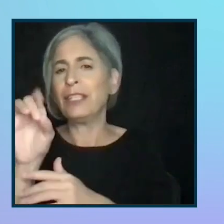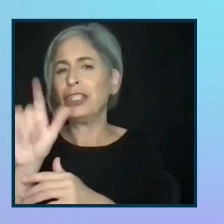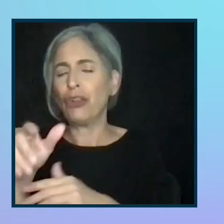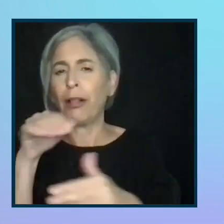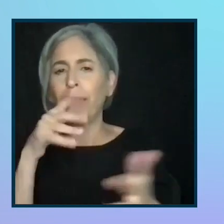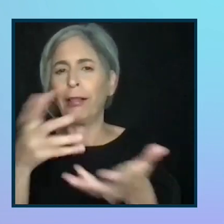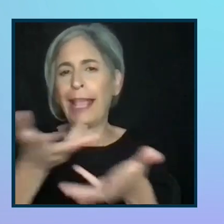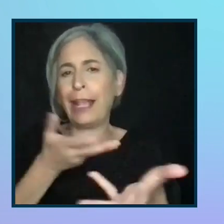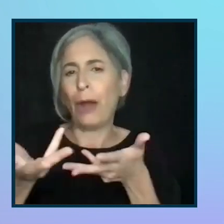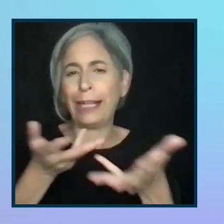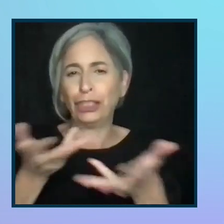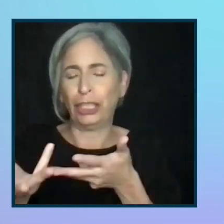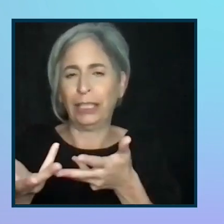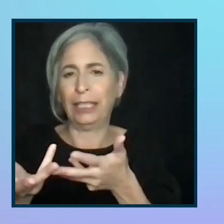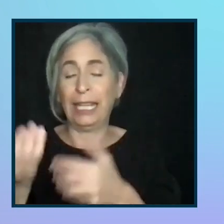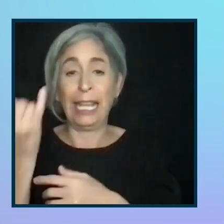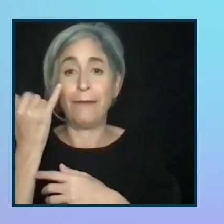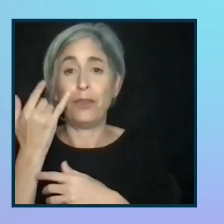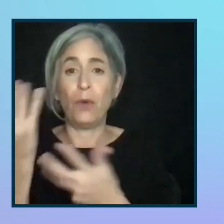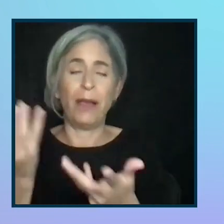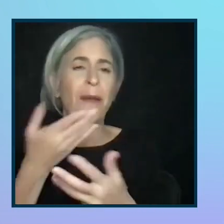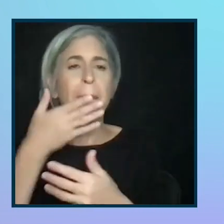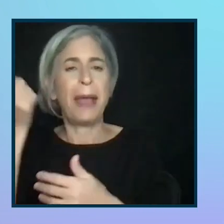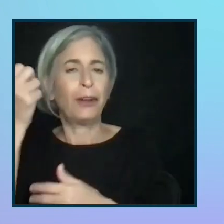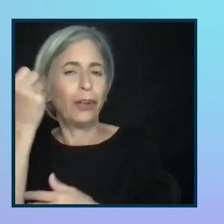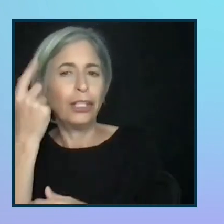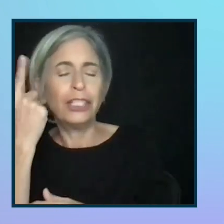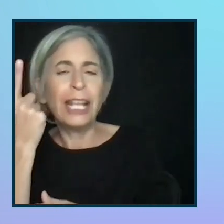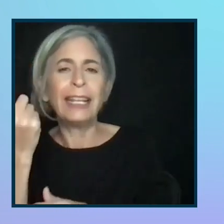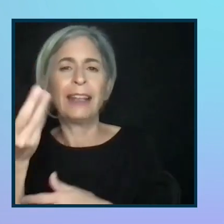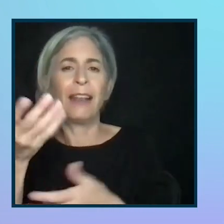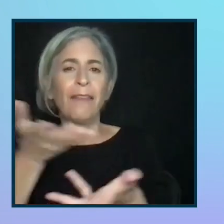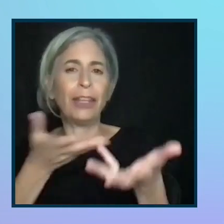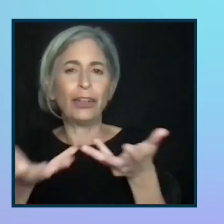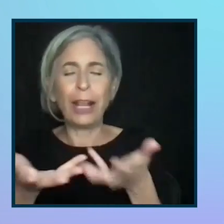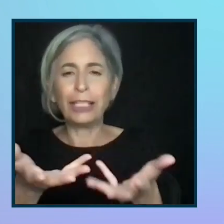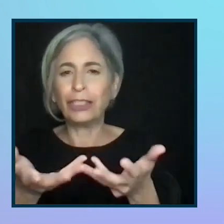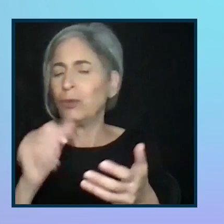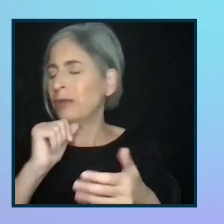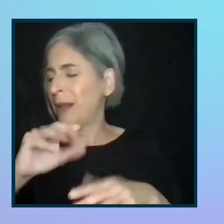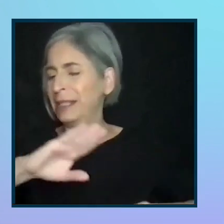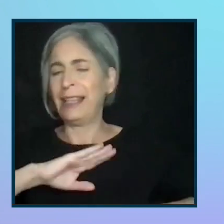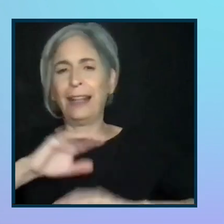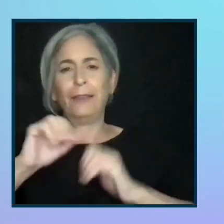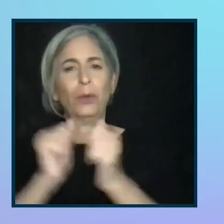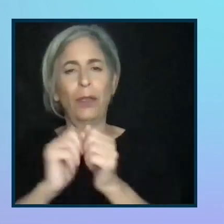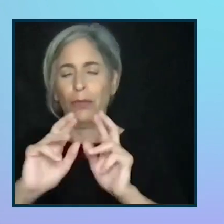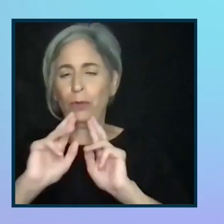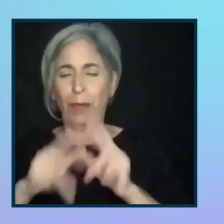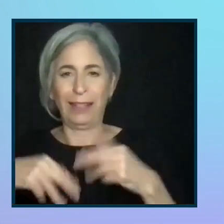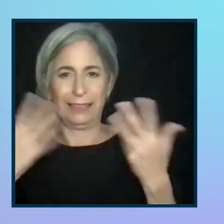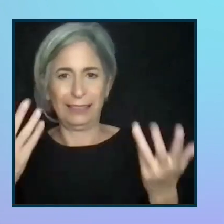because once you have better taste, you will not be satisfied with three fonts. Once you have better taste,